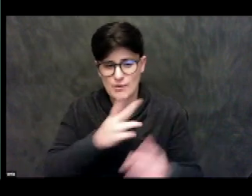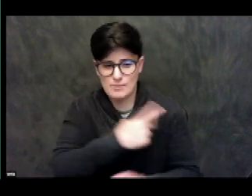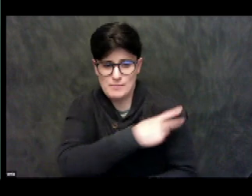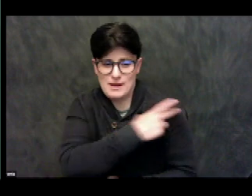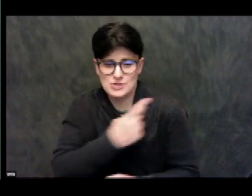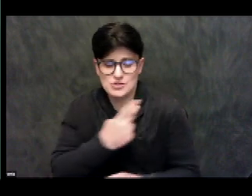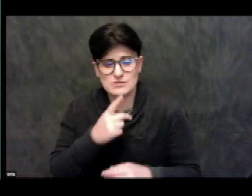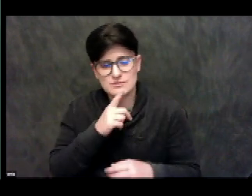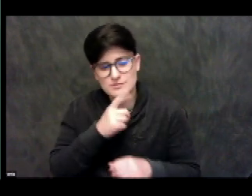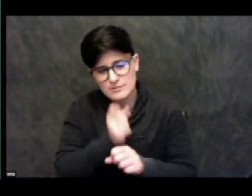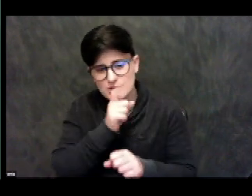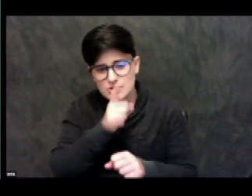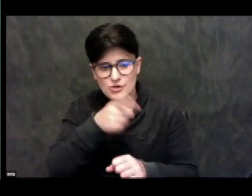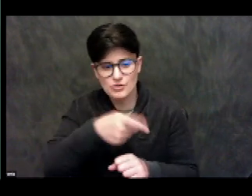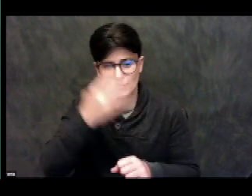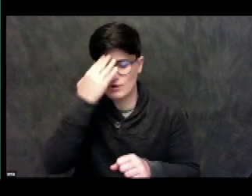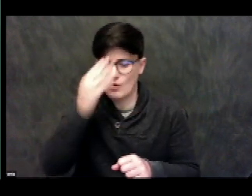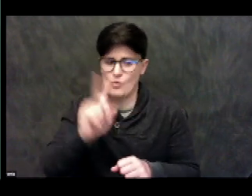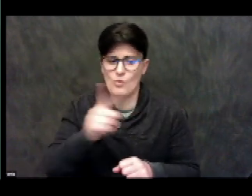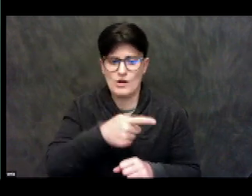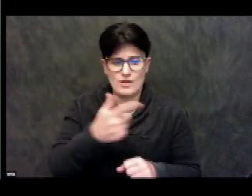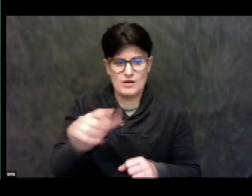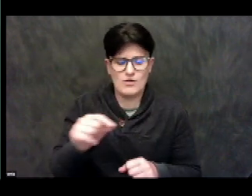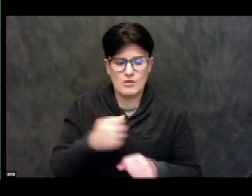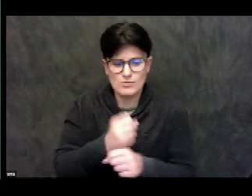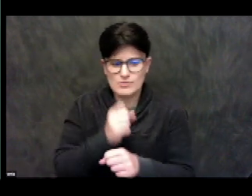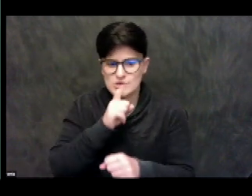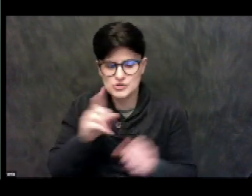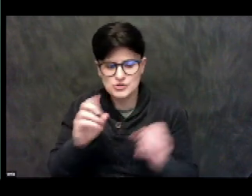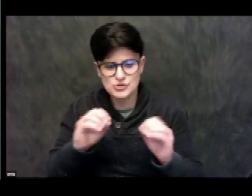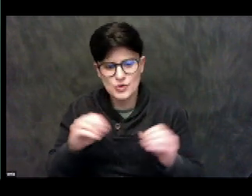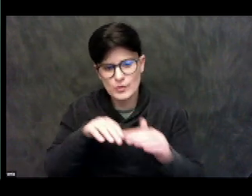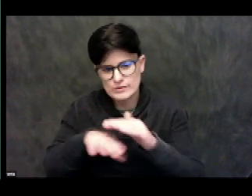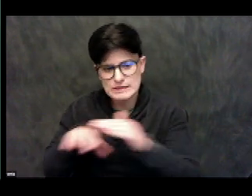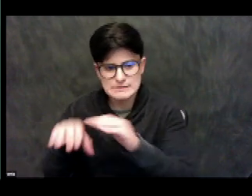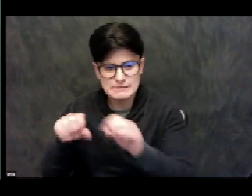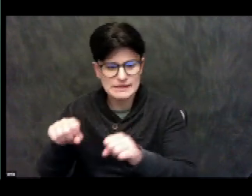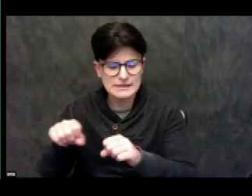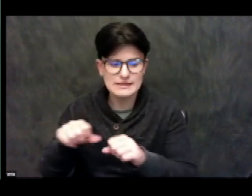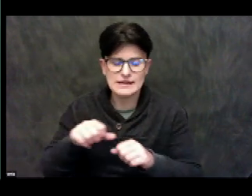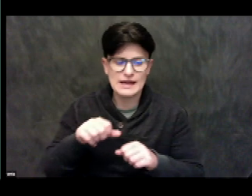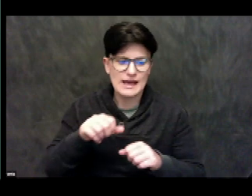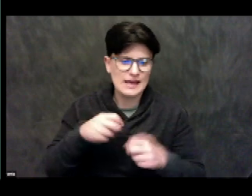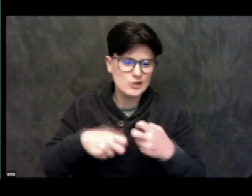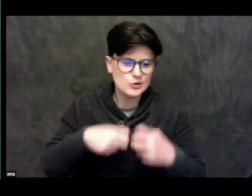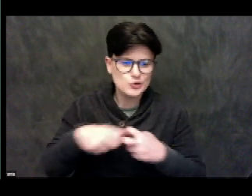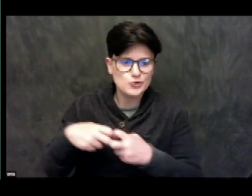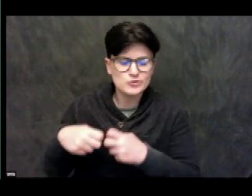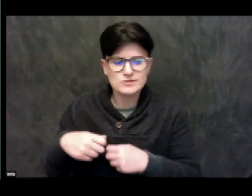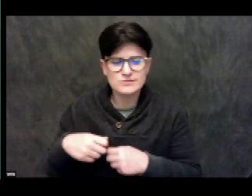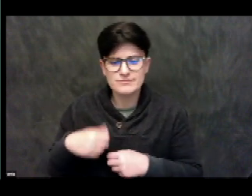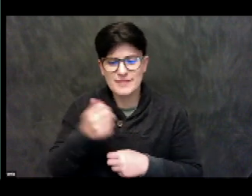have no accessibility issues, and that any preventive support system